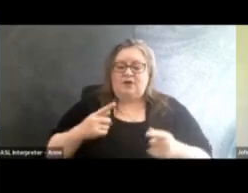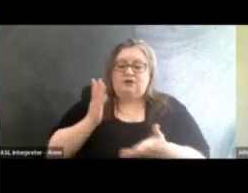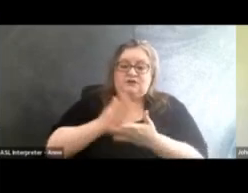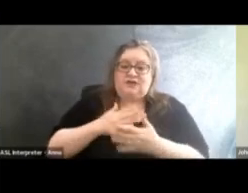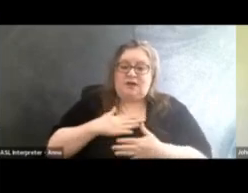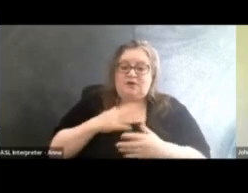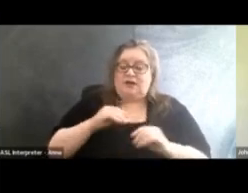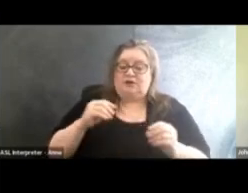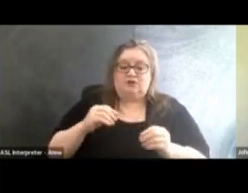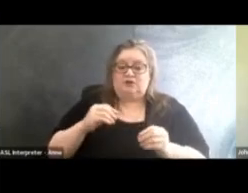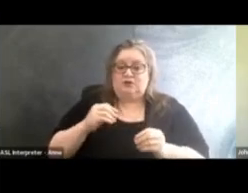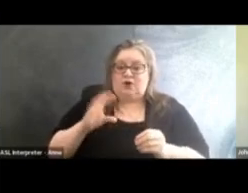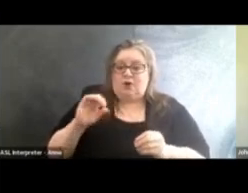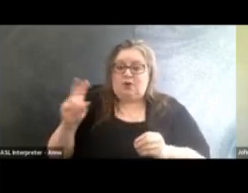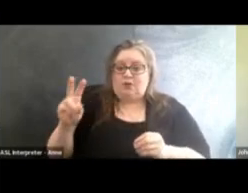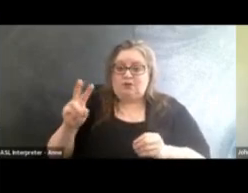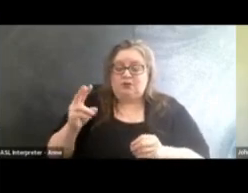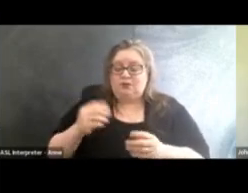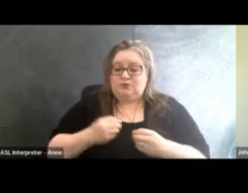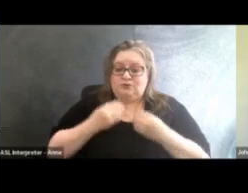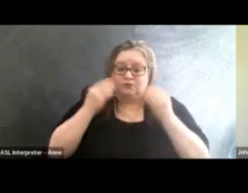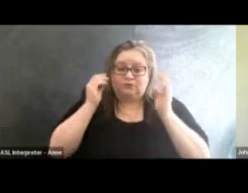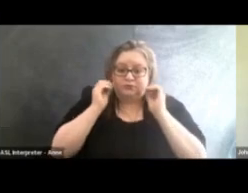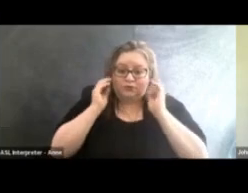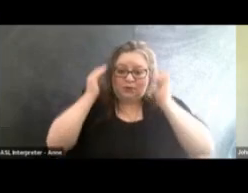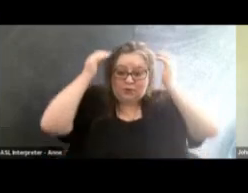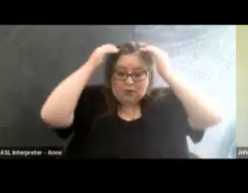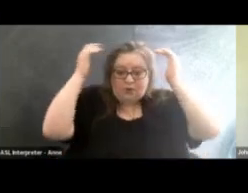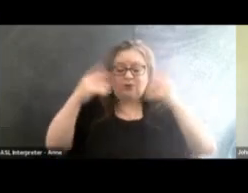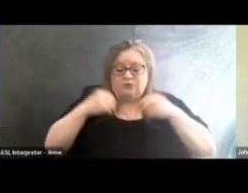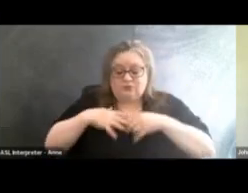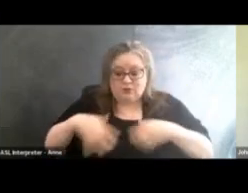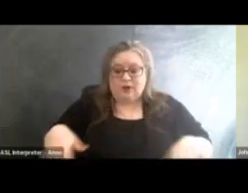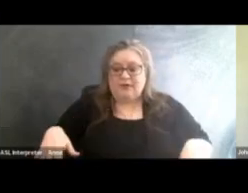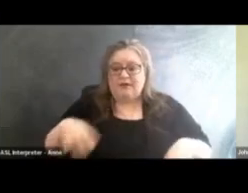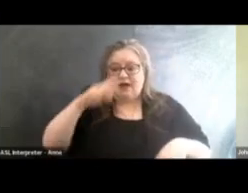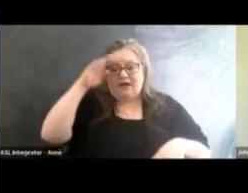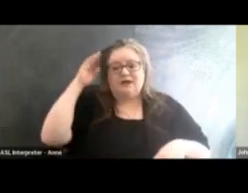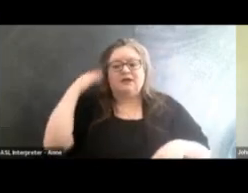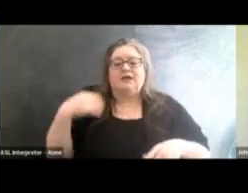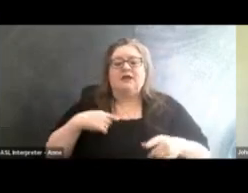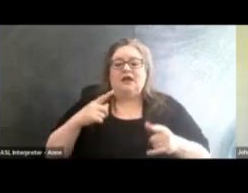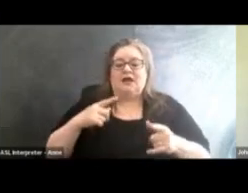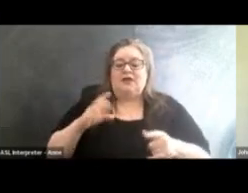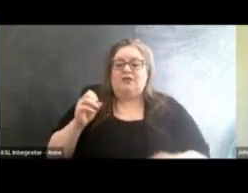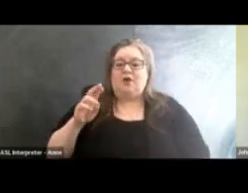no longer oxygen going where it needs to go, throughout the body. Those organs that are the biggest users of oxygen are the